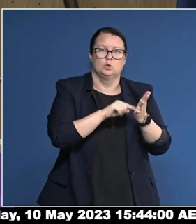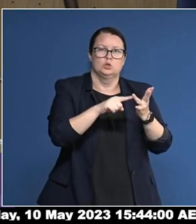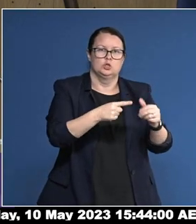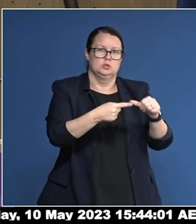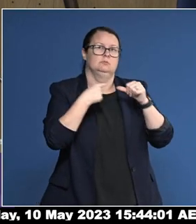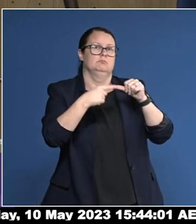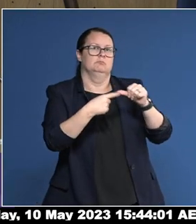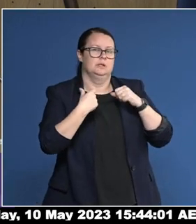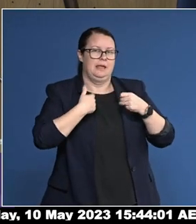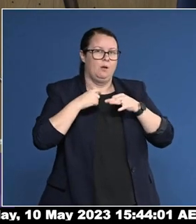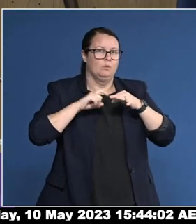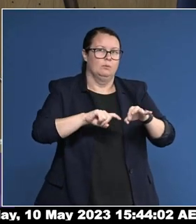We thank them for their cooperation.